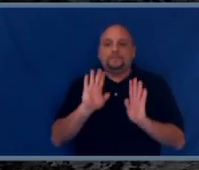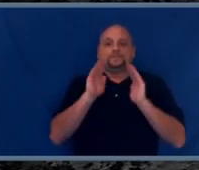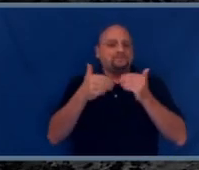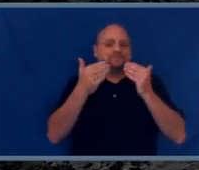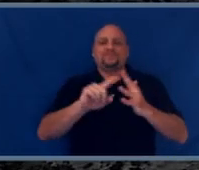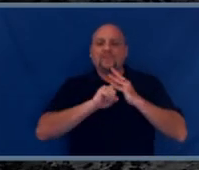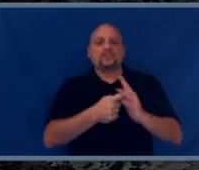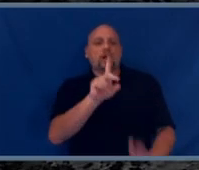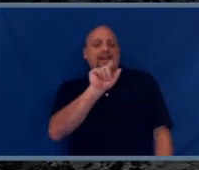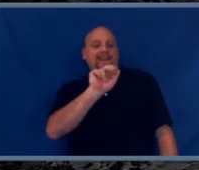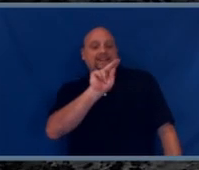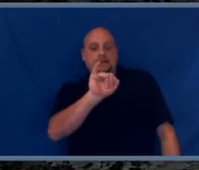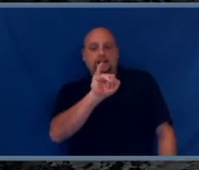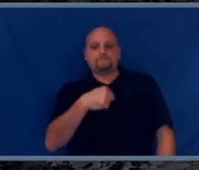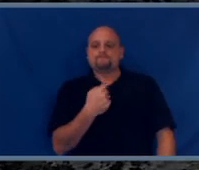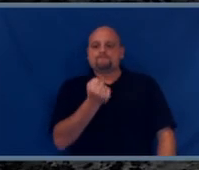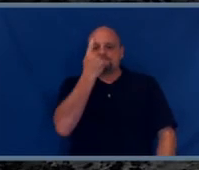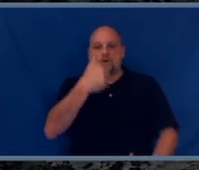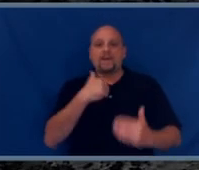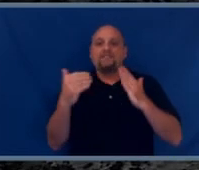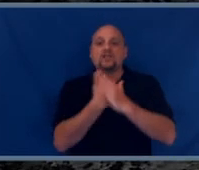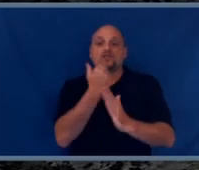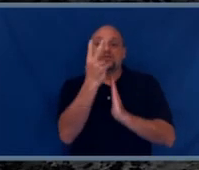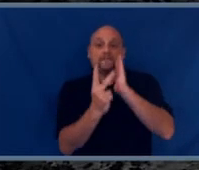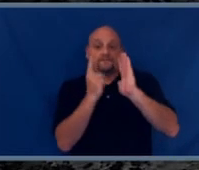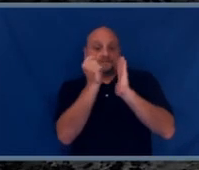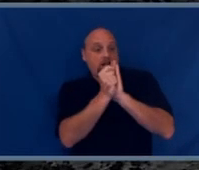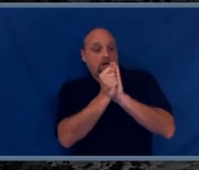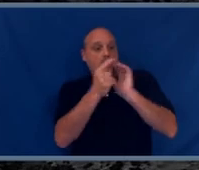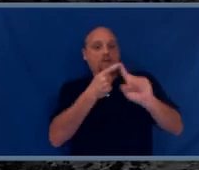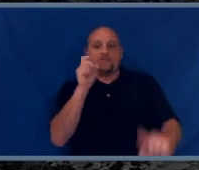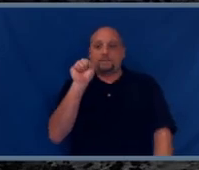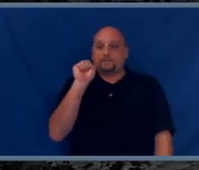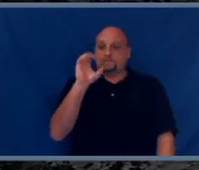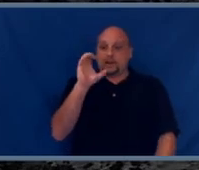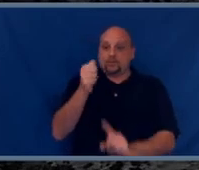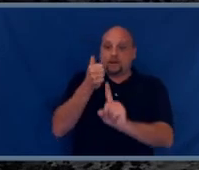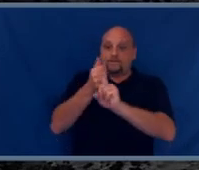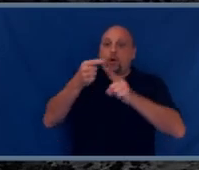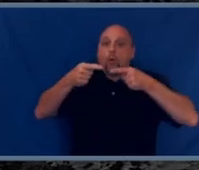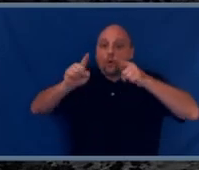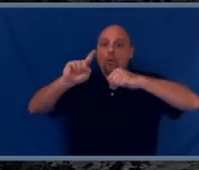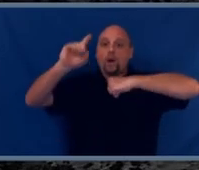WE ARE EXCITED TO HAVE YOU, LET'S GET INTO IT. THERE WAS A NEW VIDEO TAKEN BY